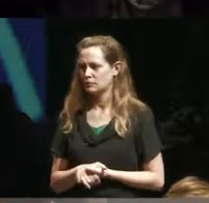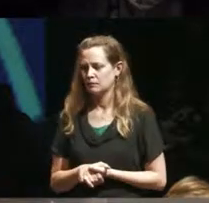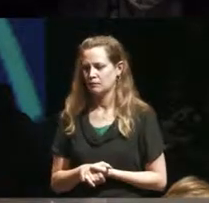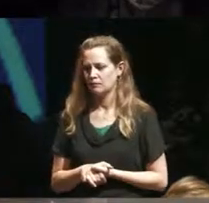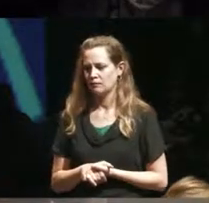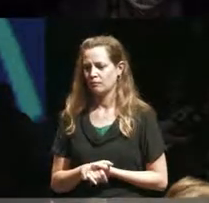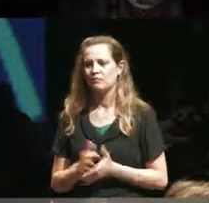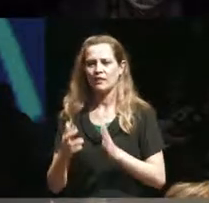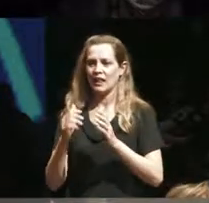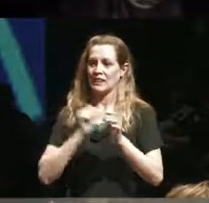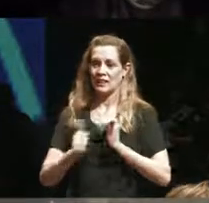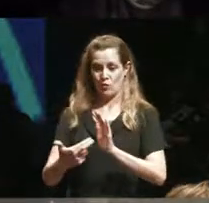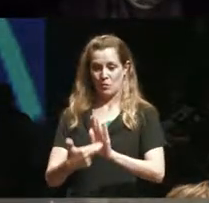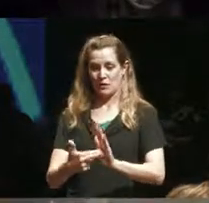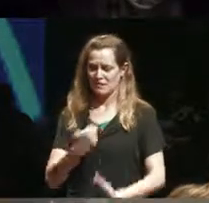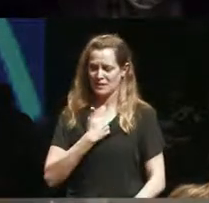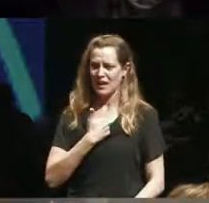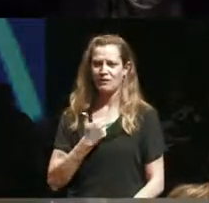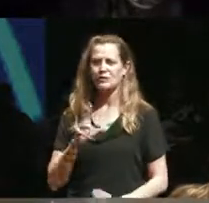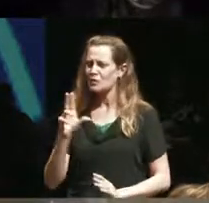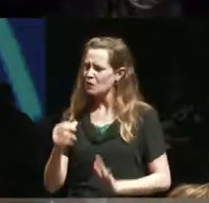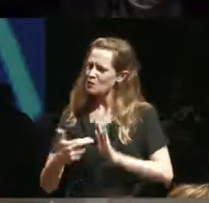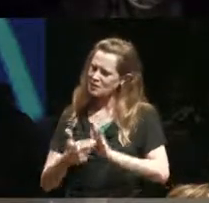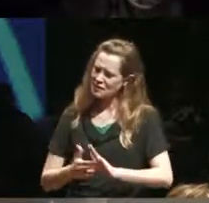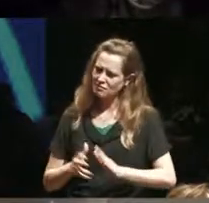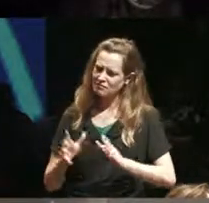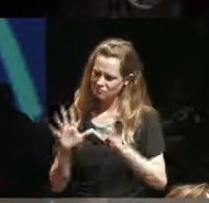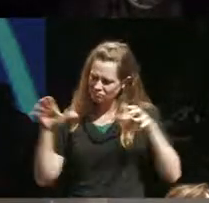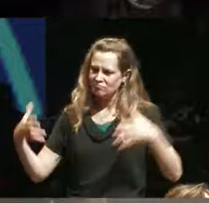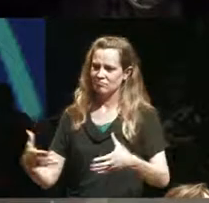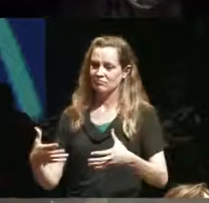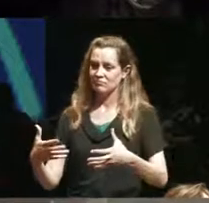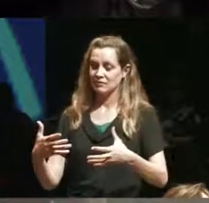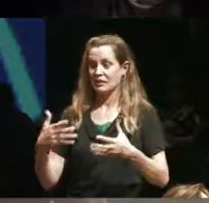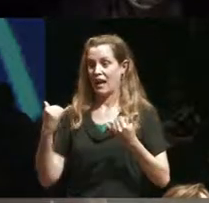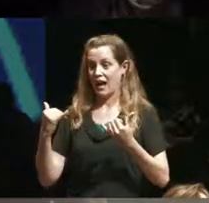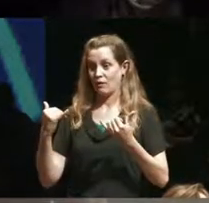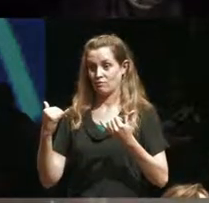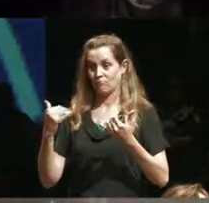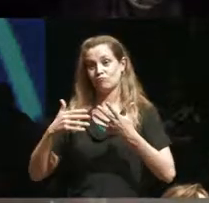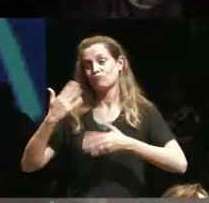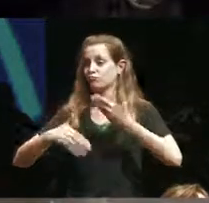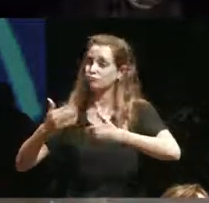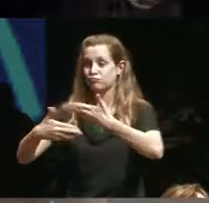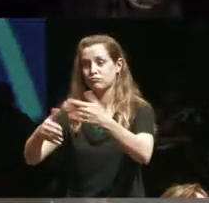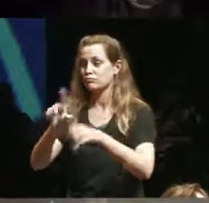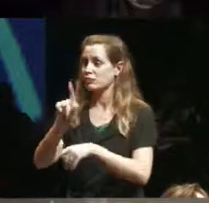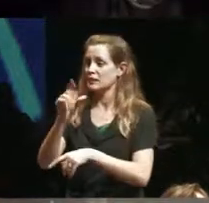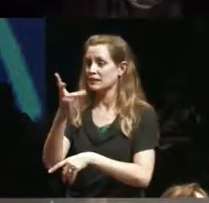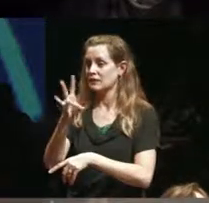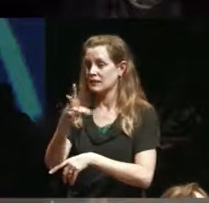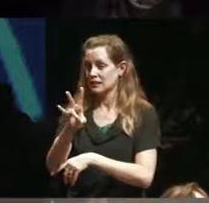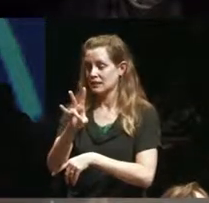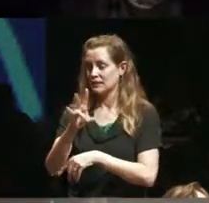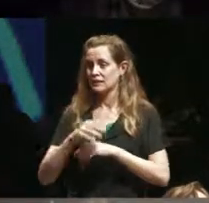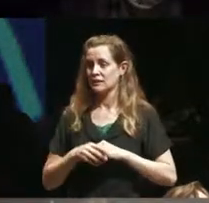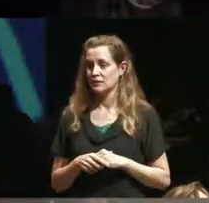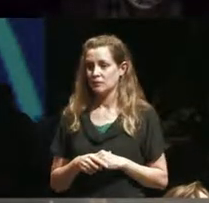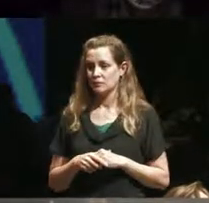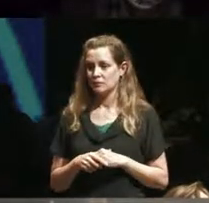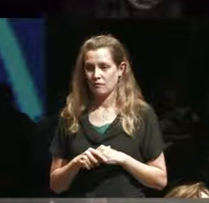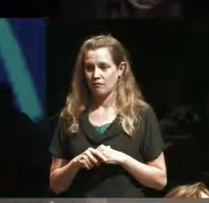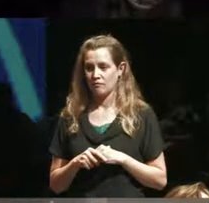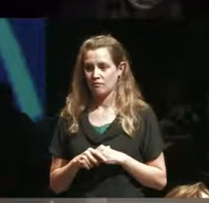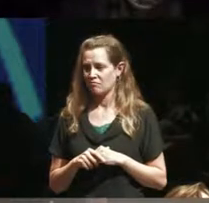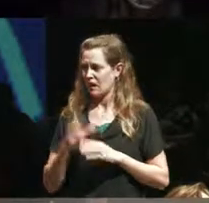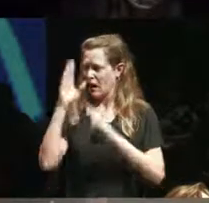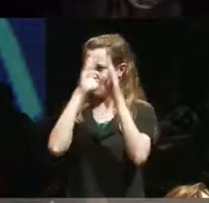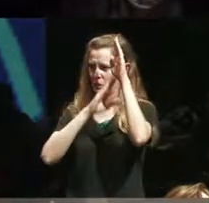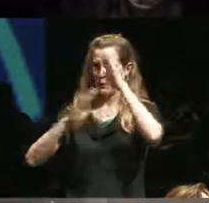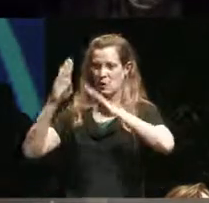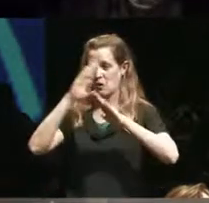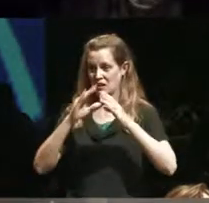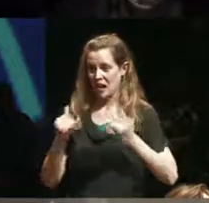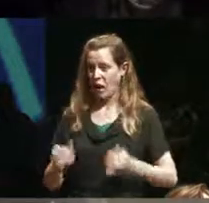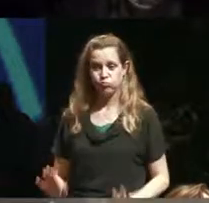myself onstage now fast forward into 2017 I'd about that at all anymore